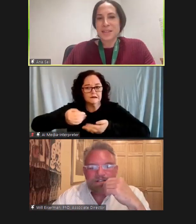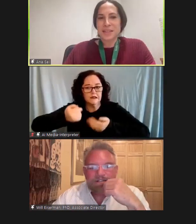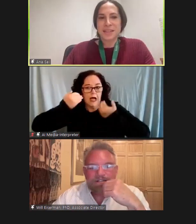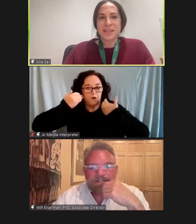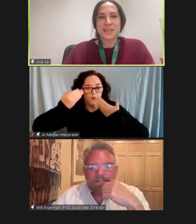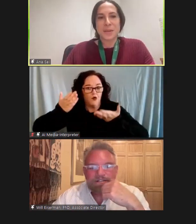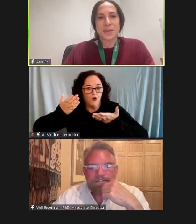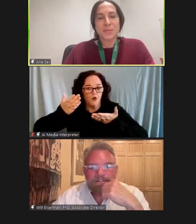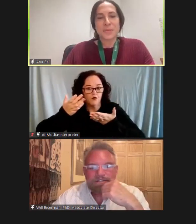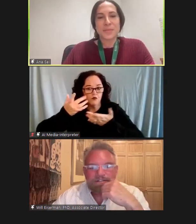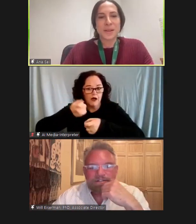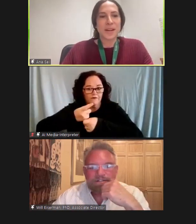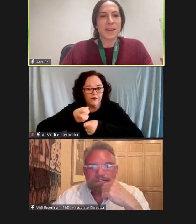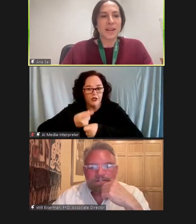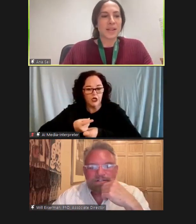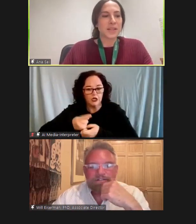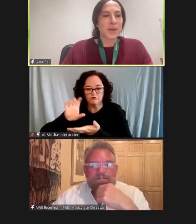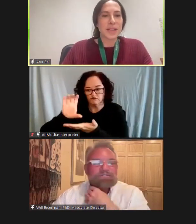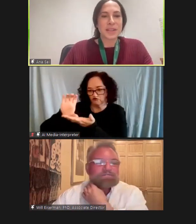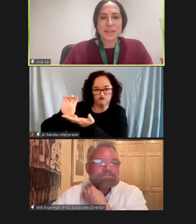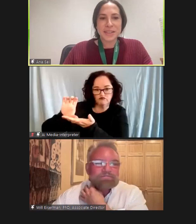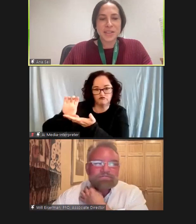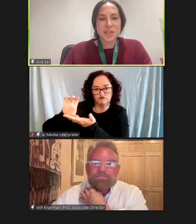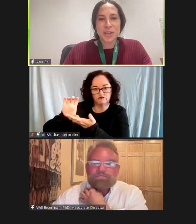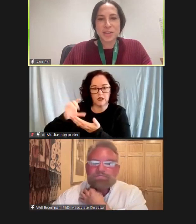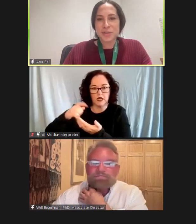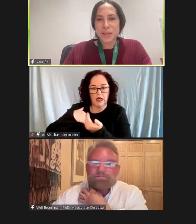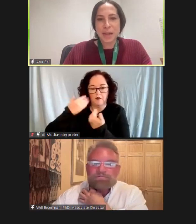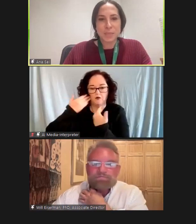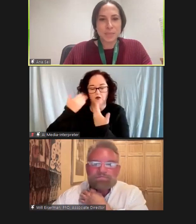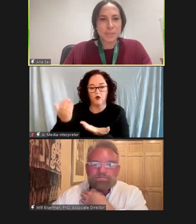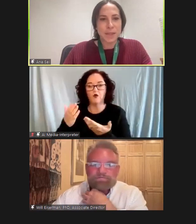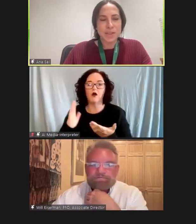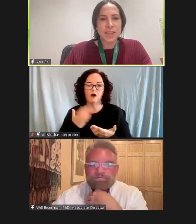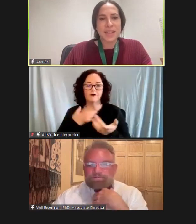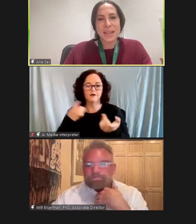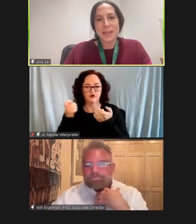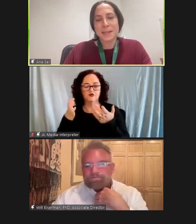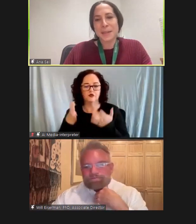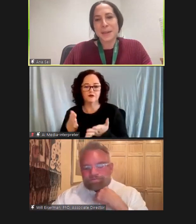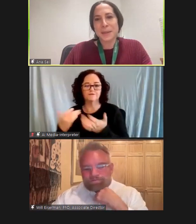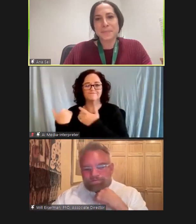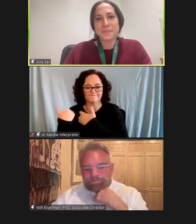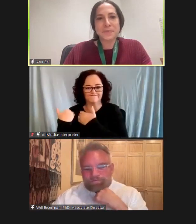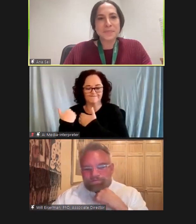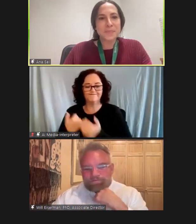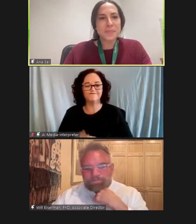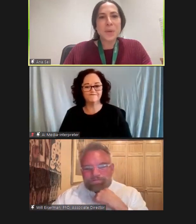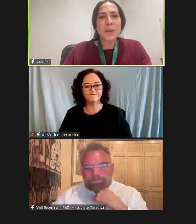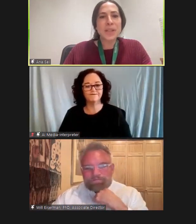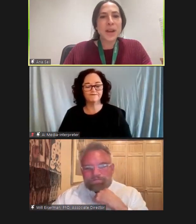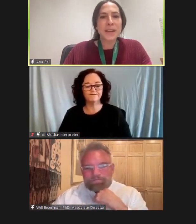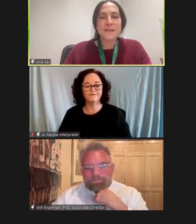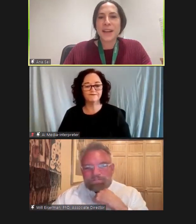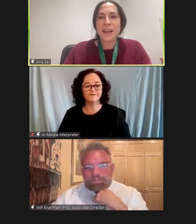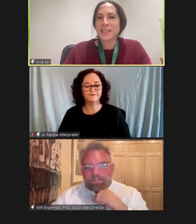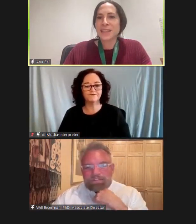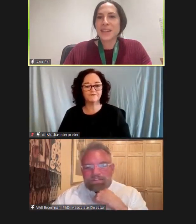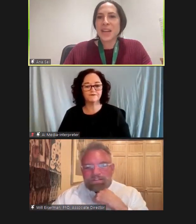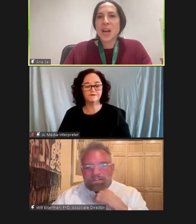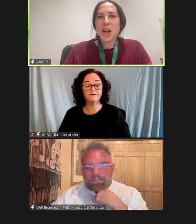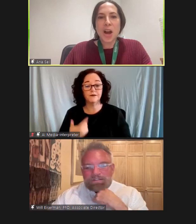and so our director is in charge of that